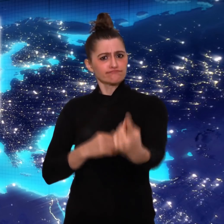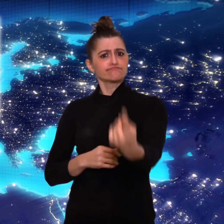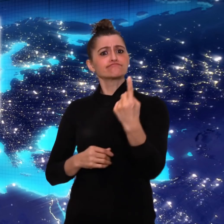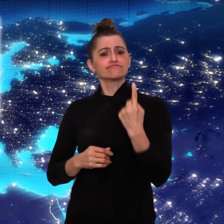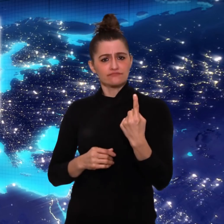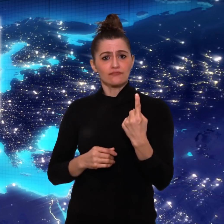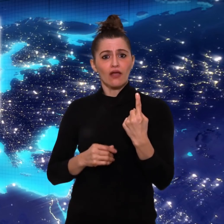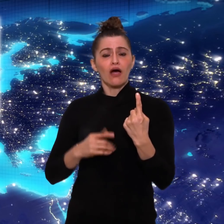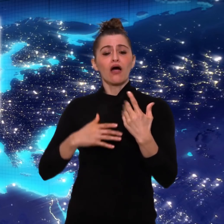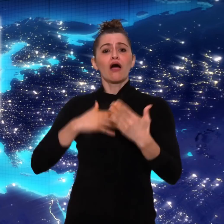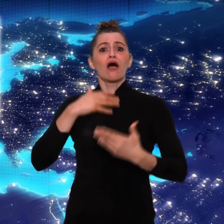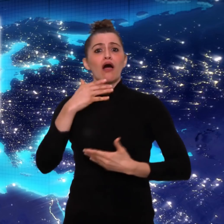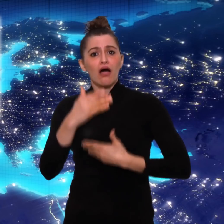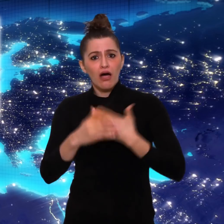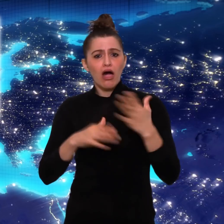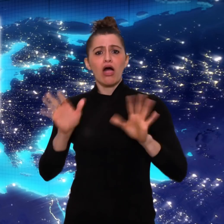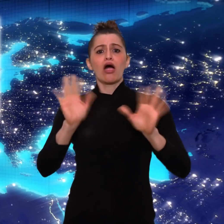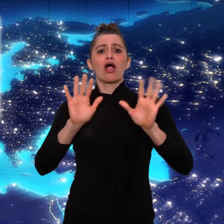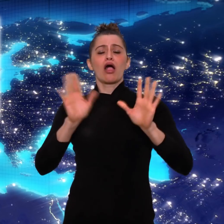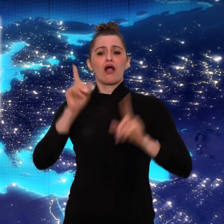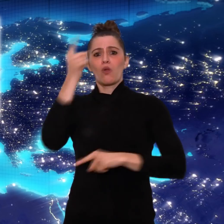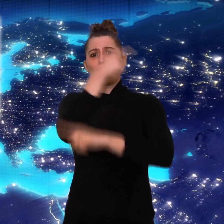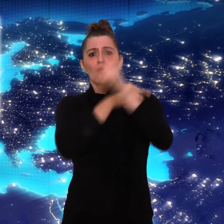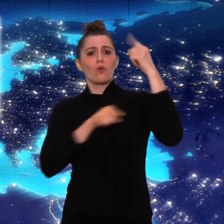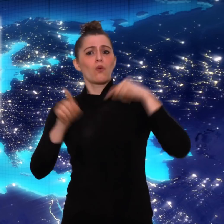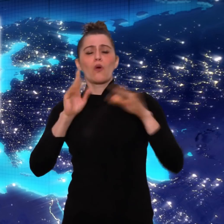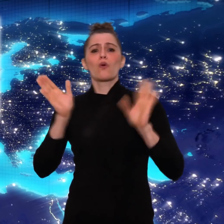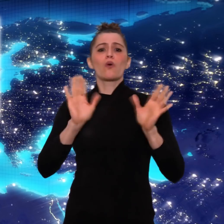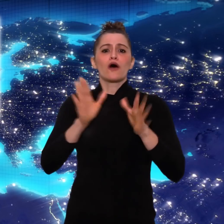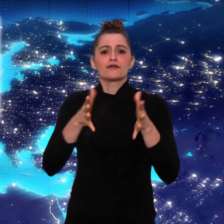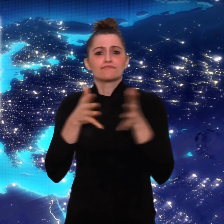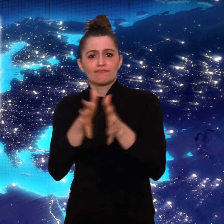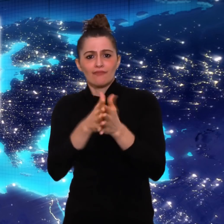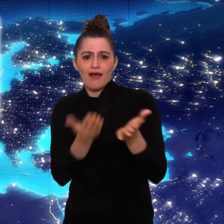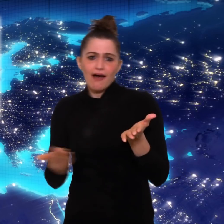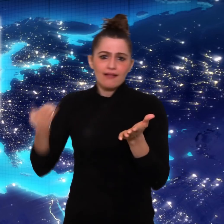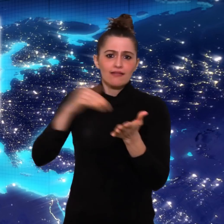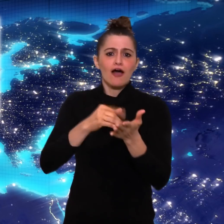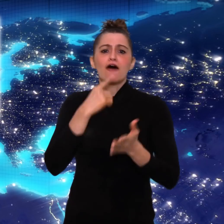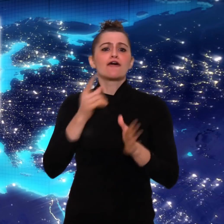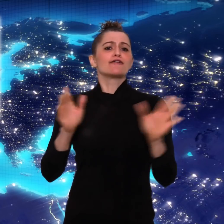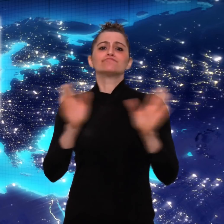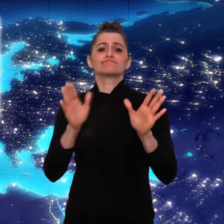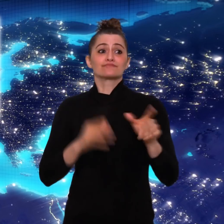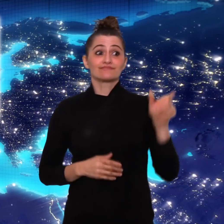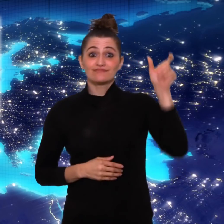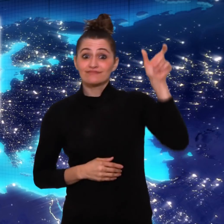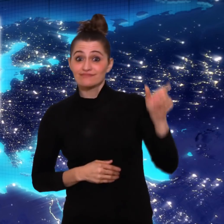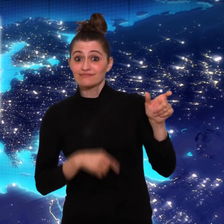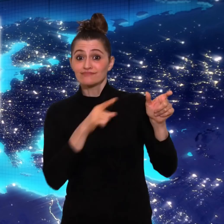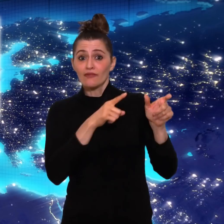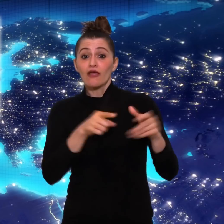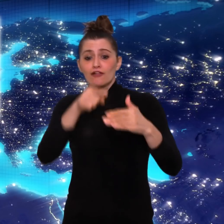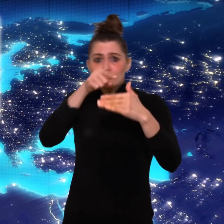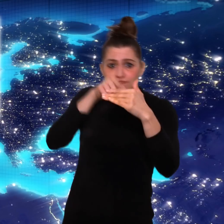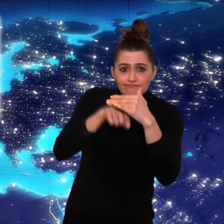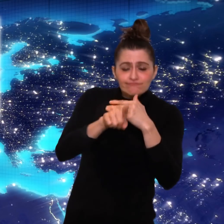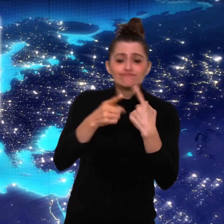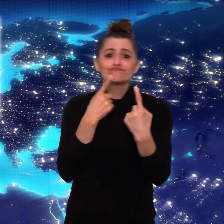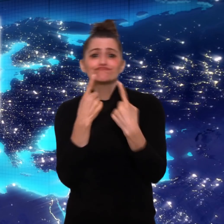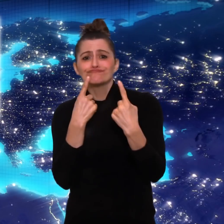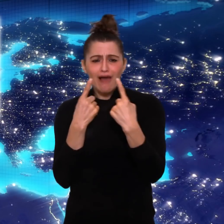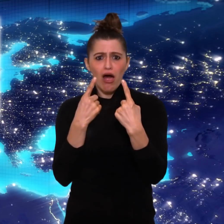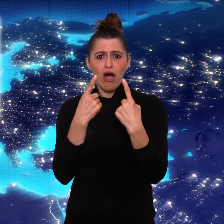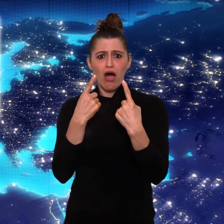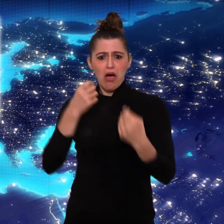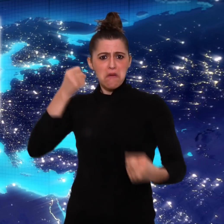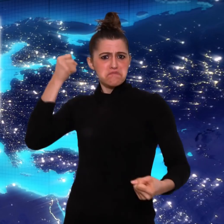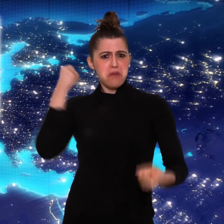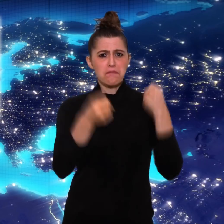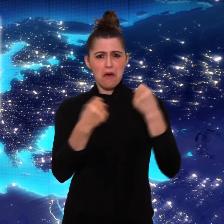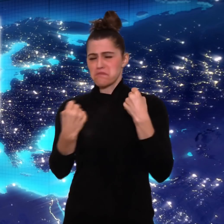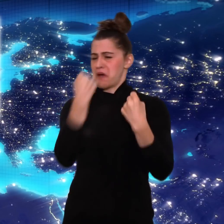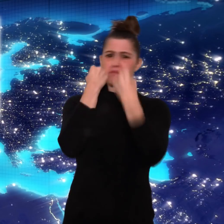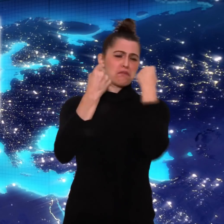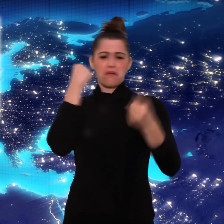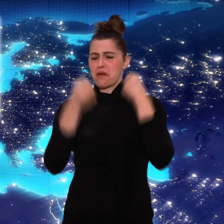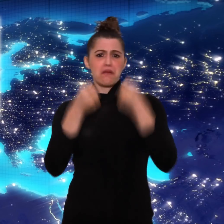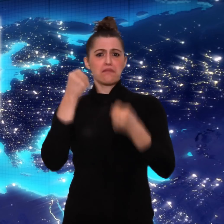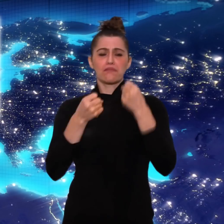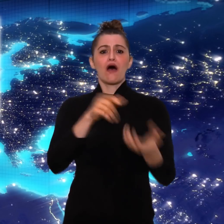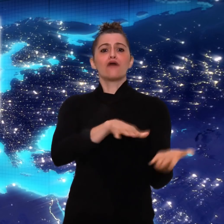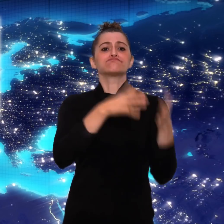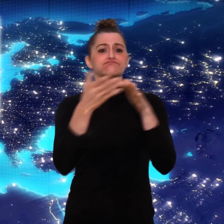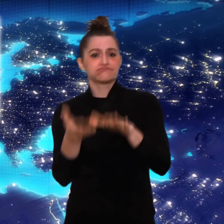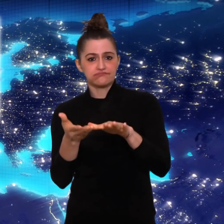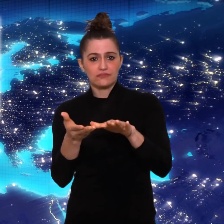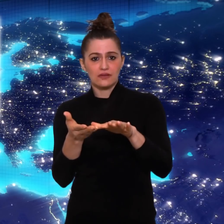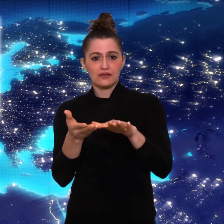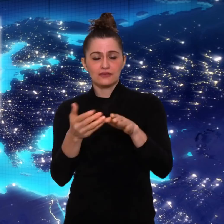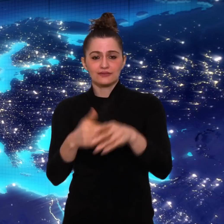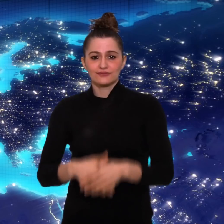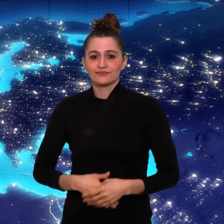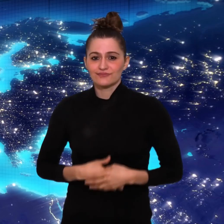a fistfight that led to his death.